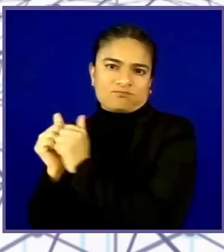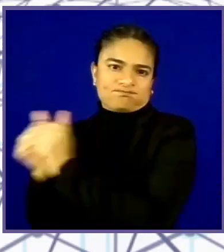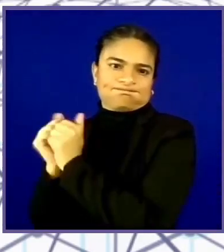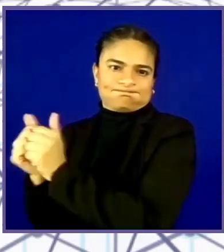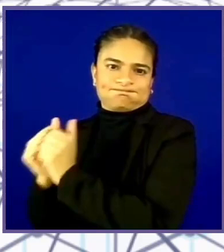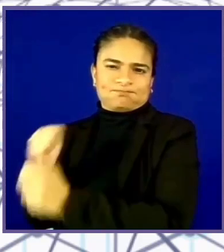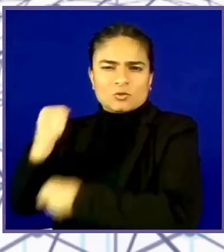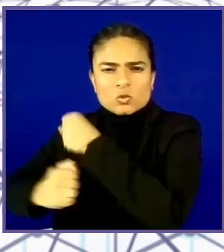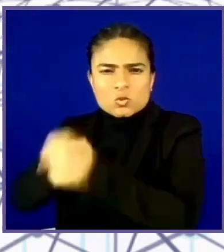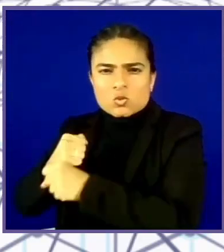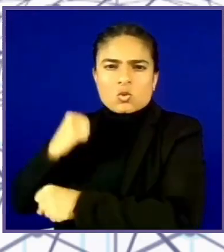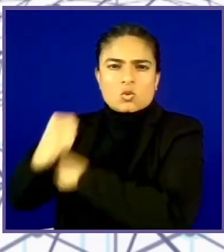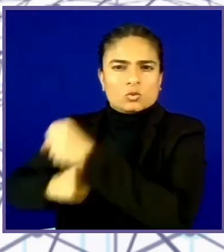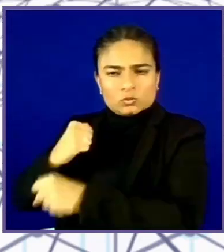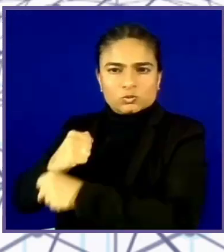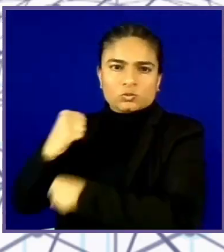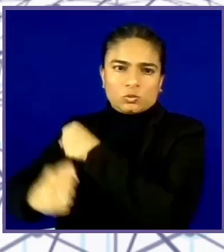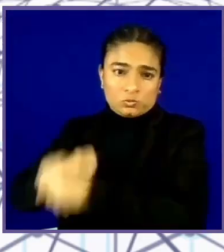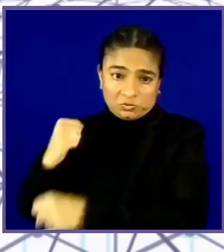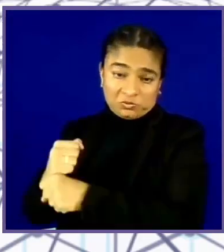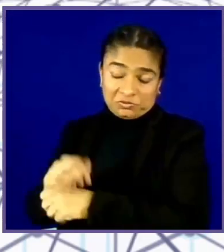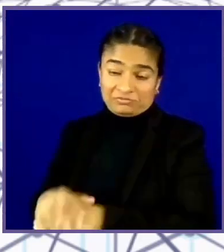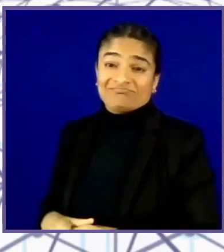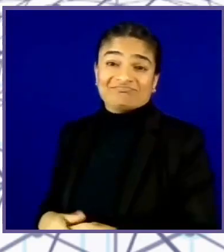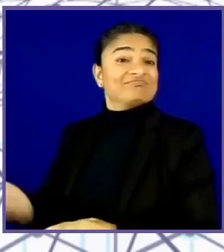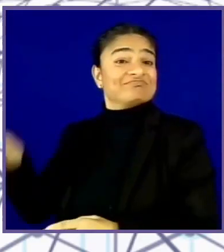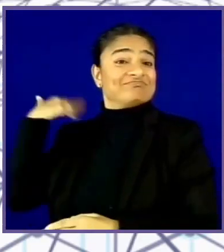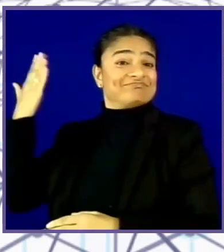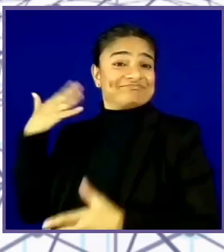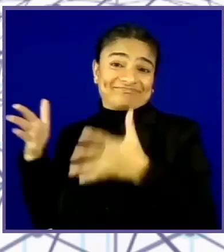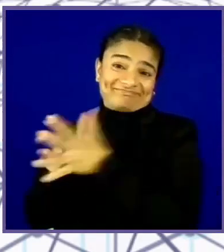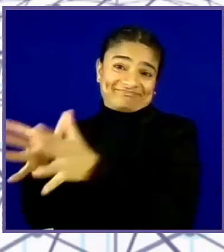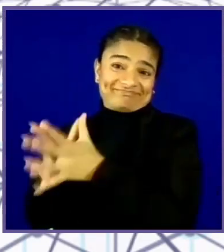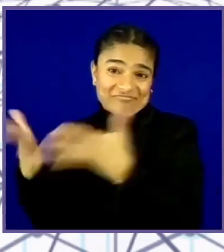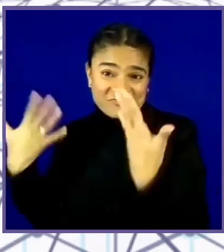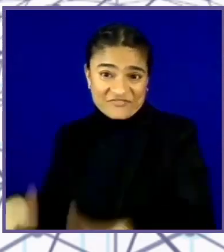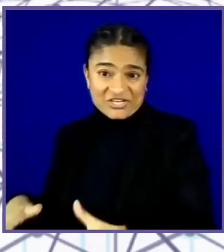We then sort of on Ram coming to study for his masters in the UK.